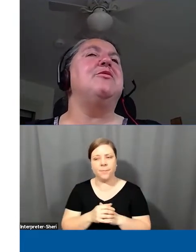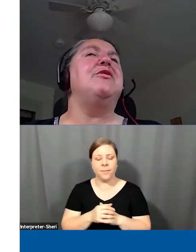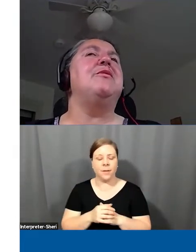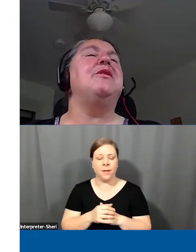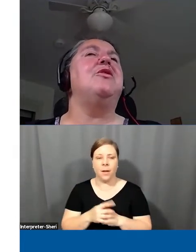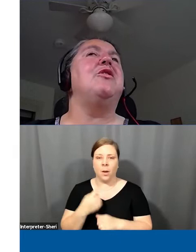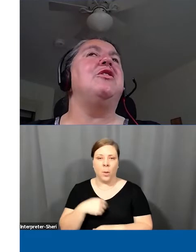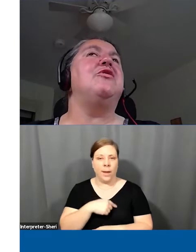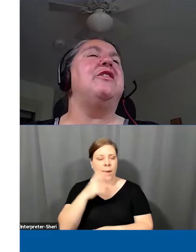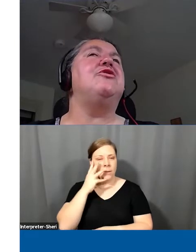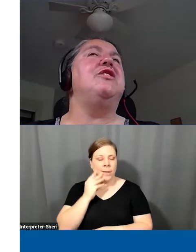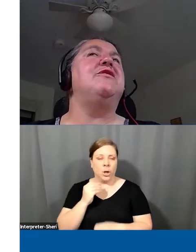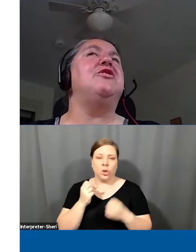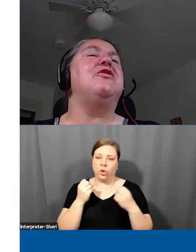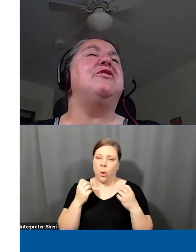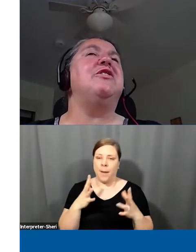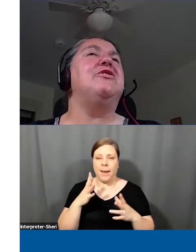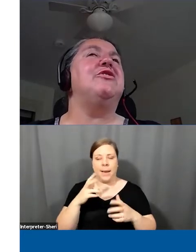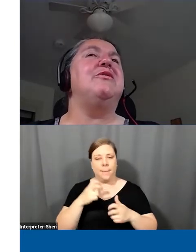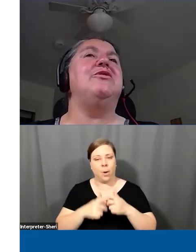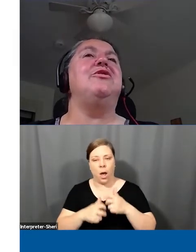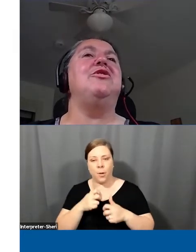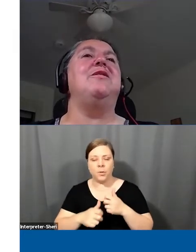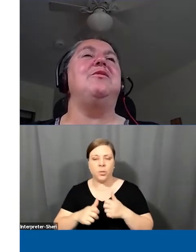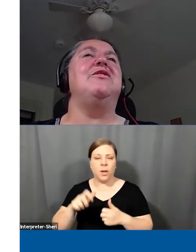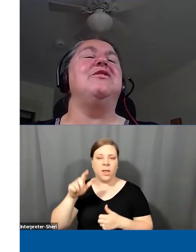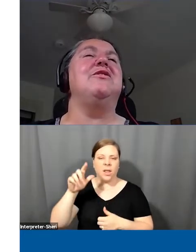with low contrast data visualizations. It was not pleasant.